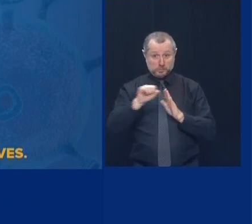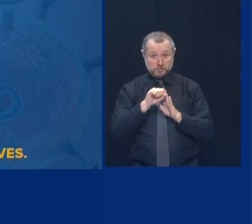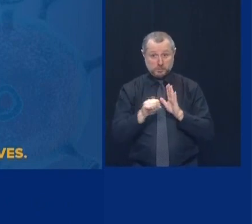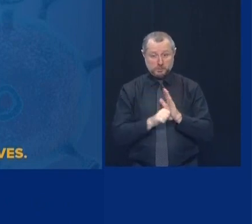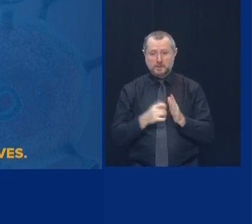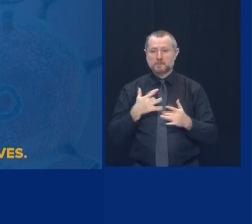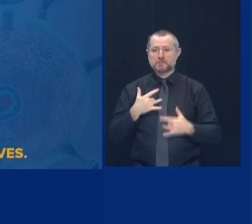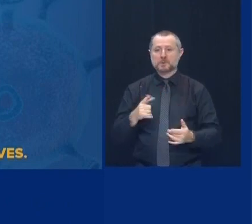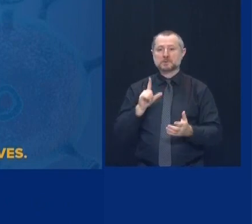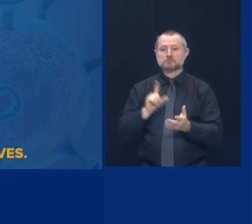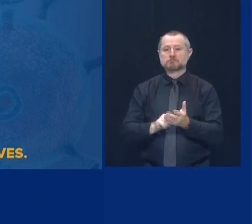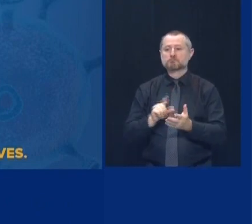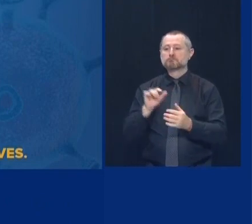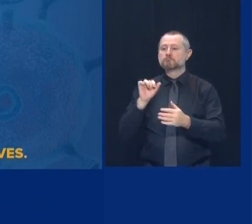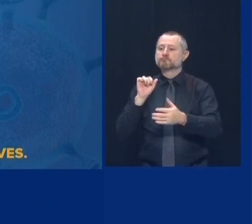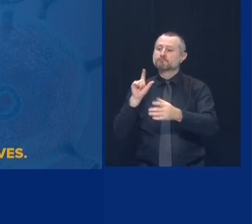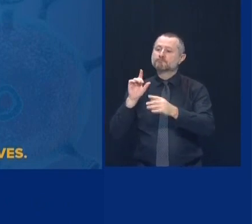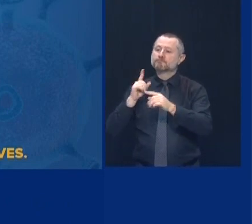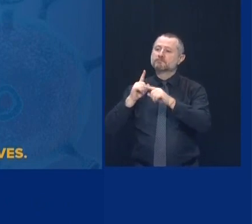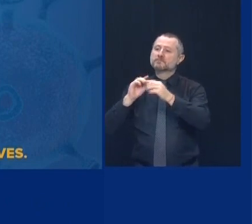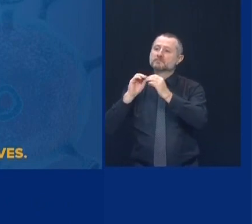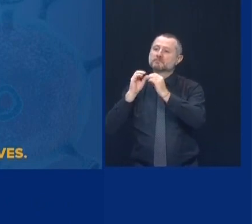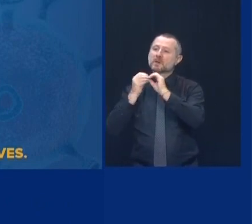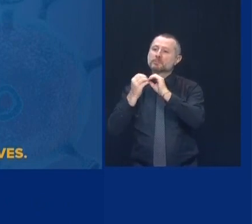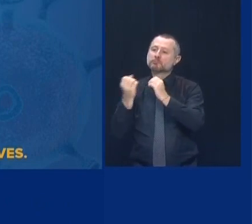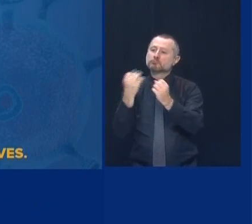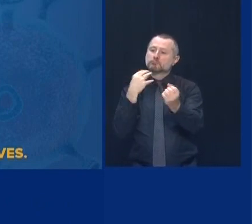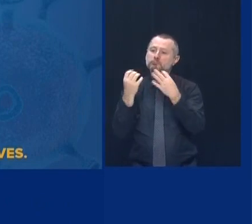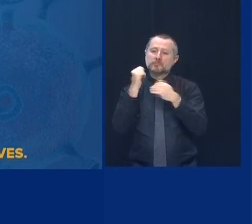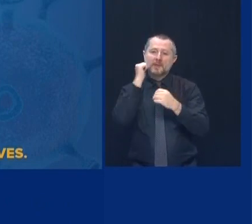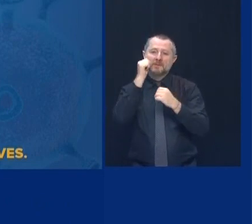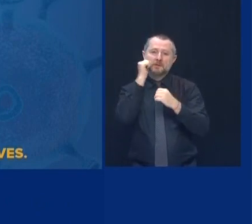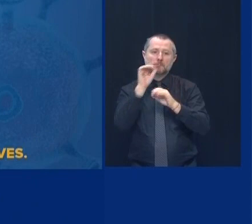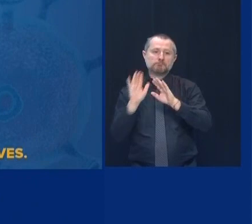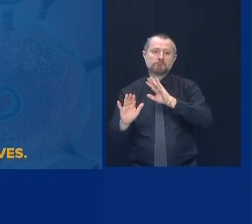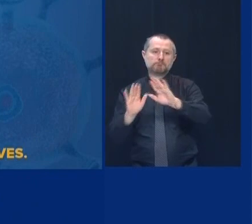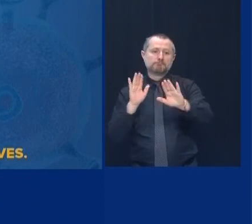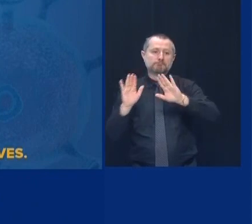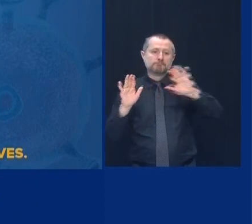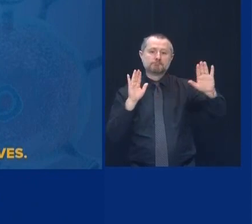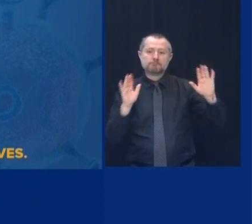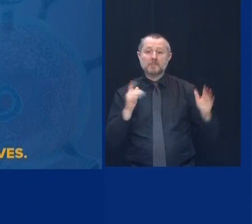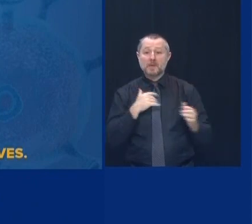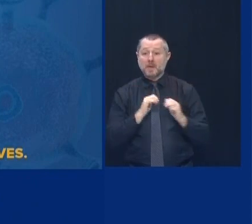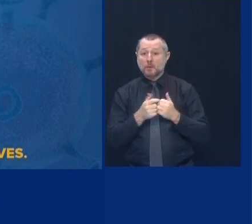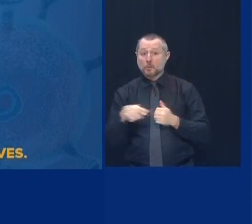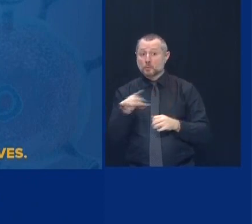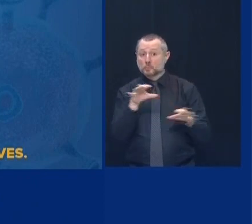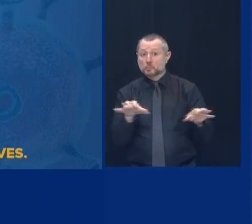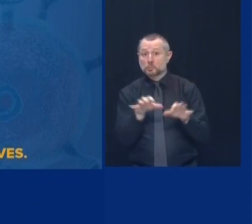FOR TEN DAYS. +'@AL GOVERNMENTS e1ACROSS THE STATE PUBLISHED THEIR OWN NUMBERS.